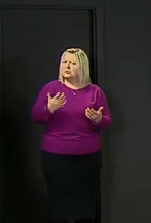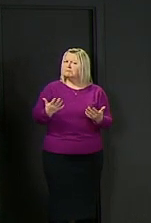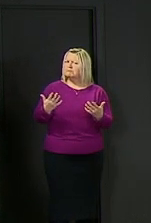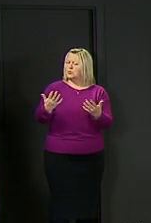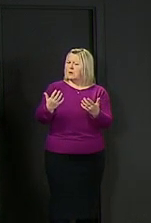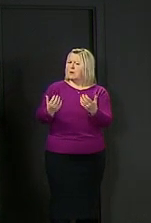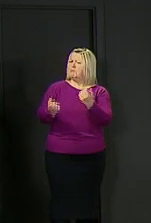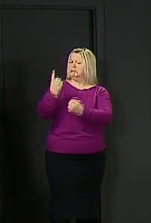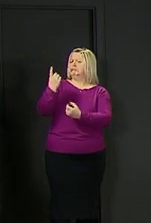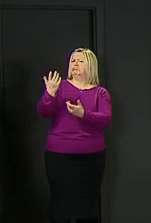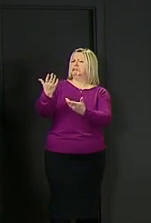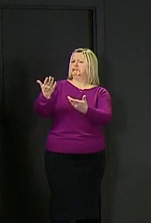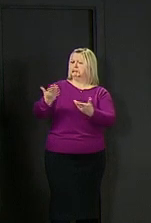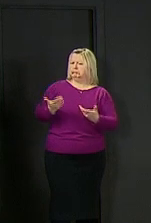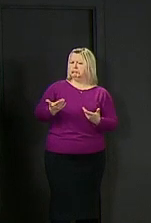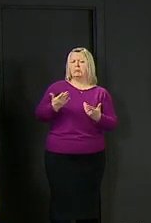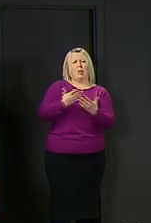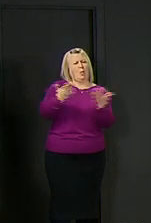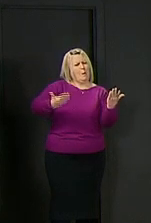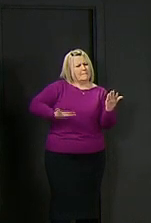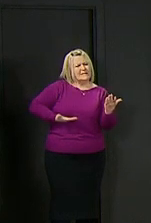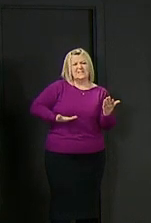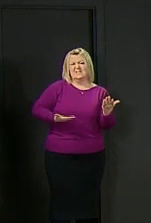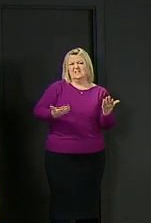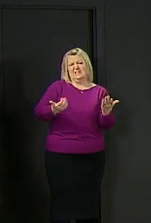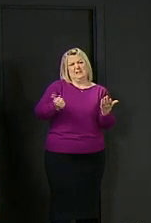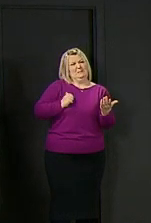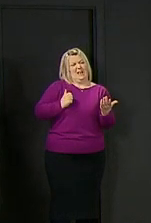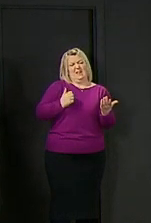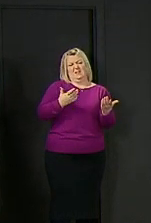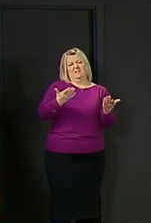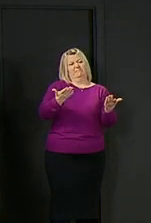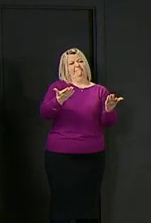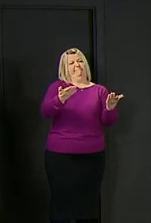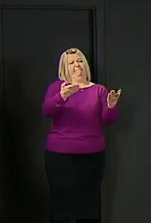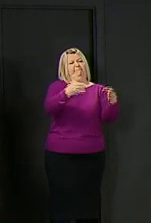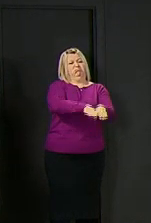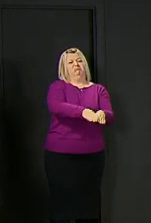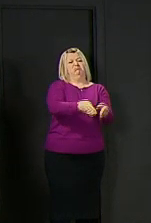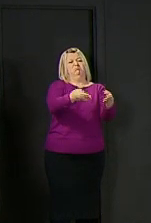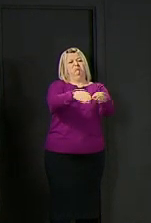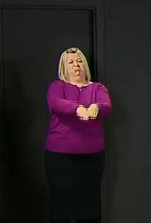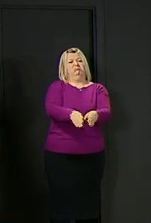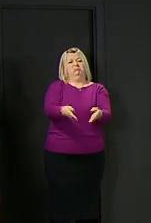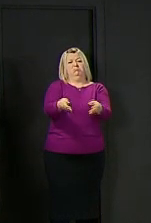survive lockdown if it continues beyond June. Can I ask if the Scottish Government is already